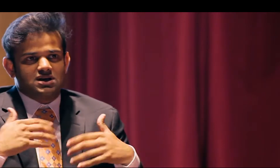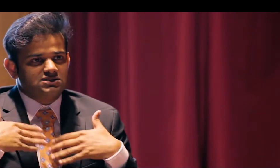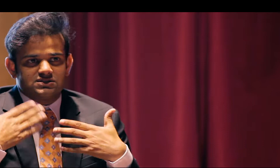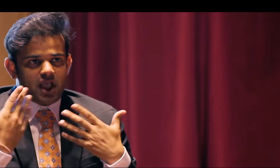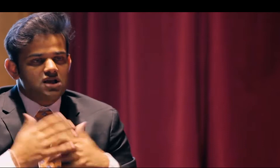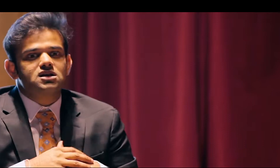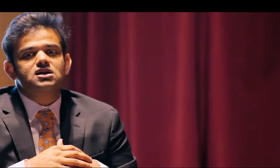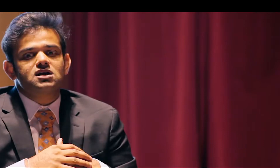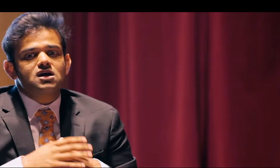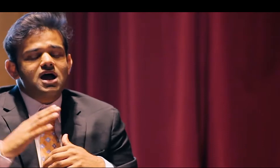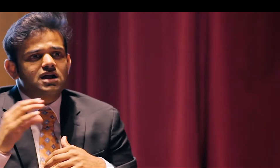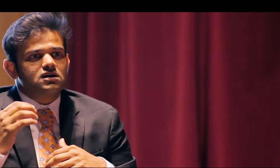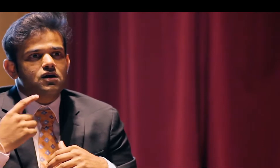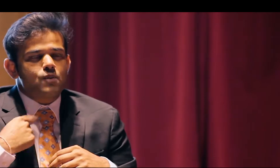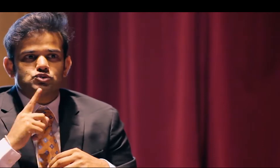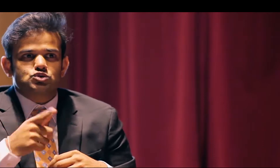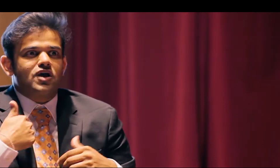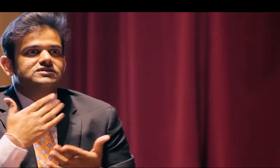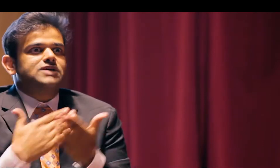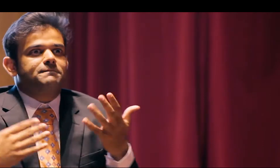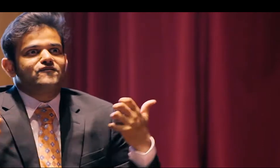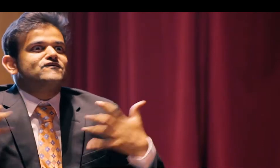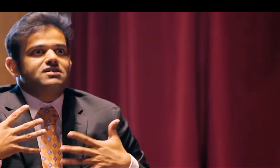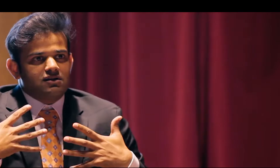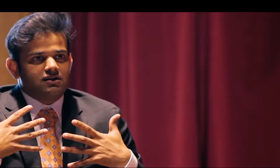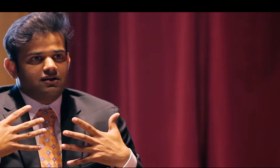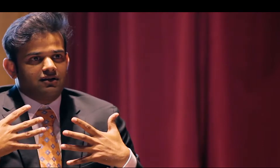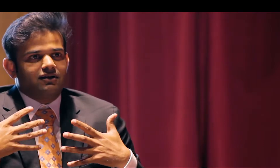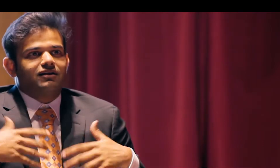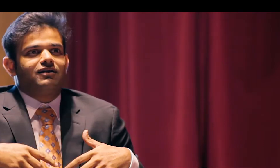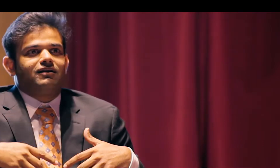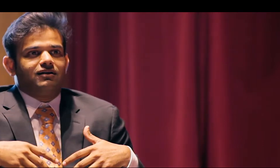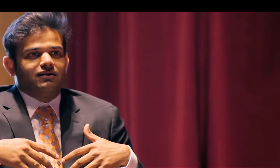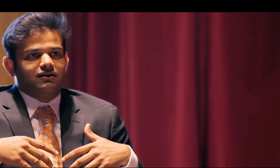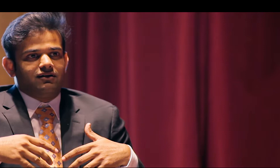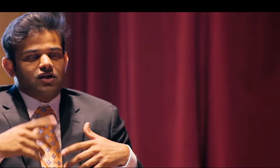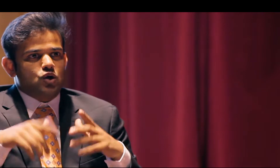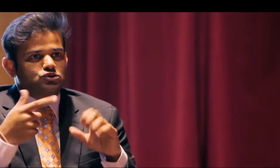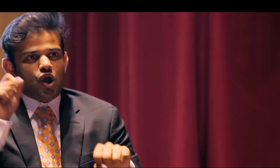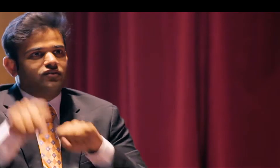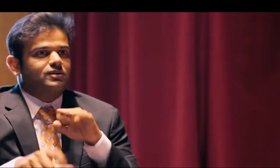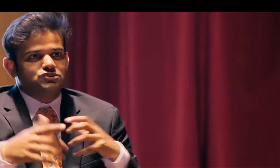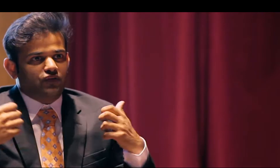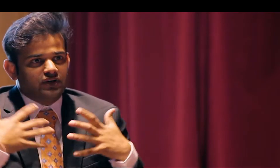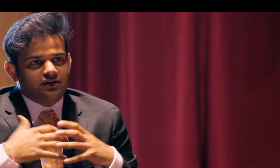is a successful life and so they have a happy life. [Brittaney] Absolutely. [Vai] What were your, what are your fears